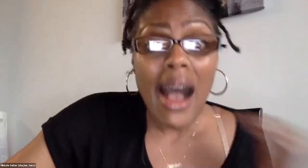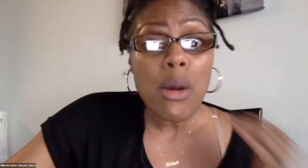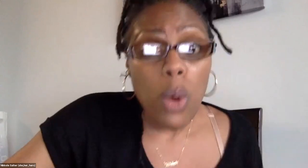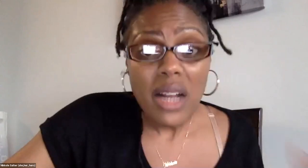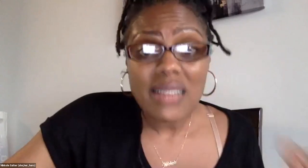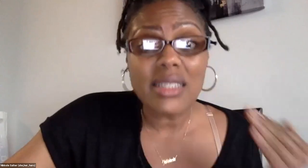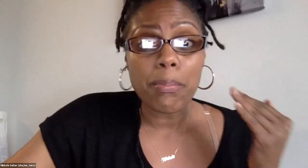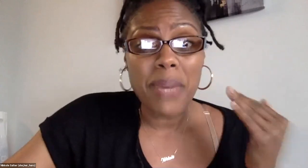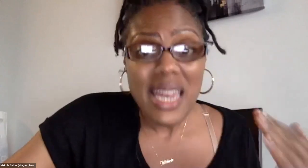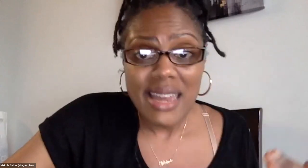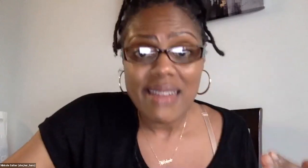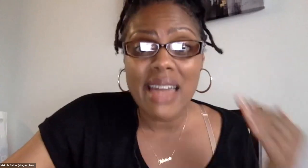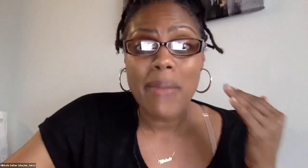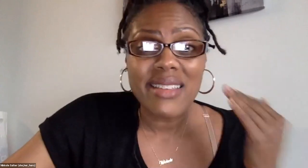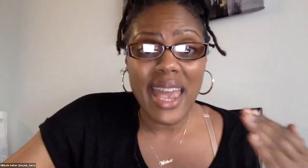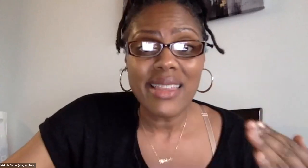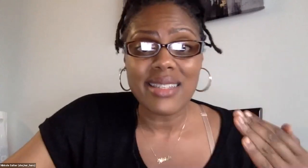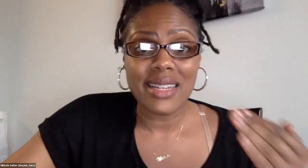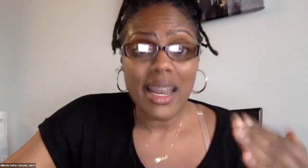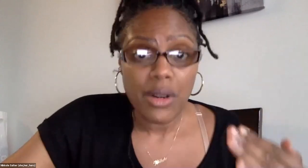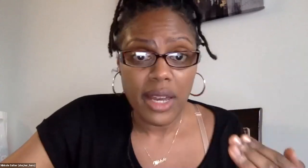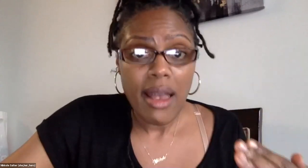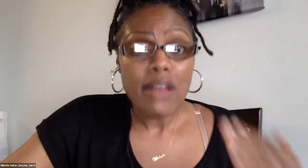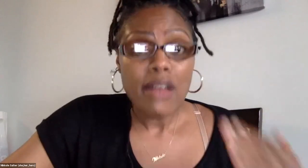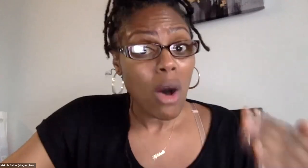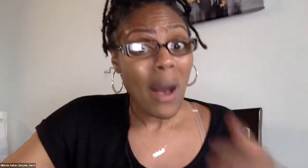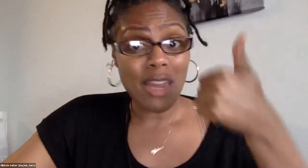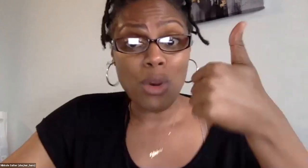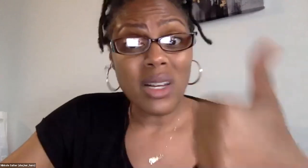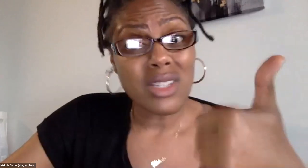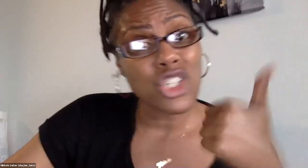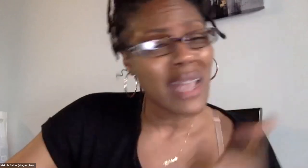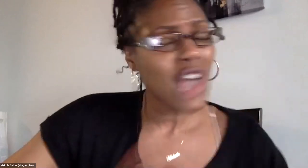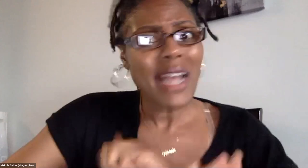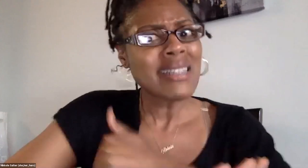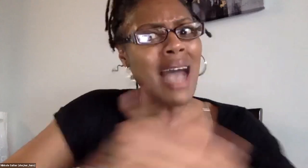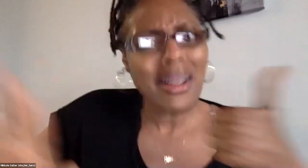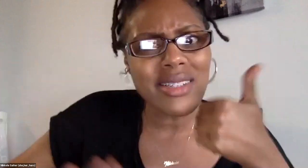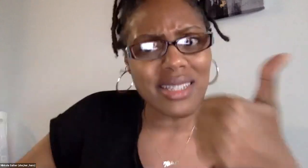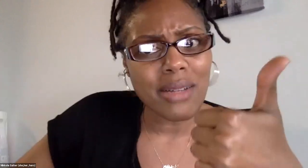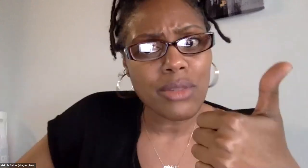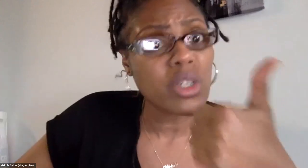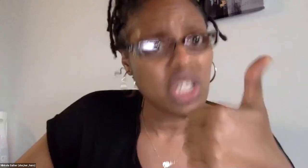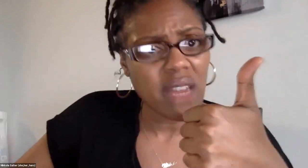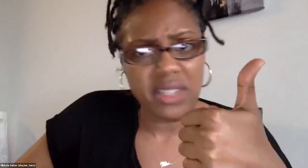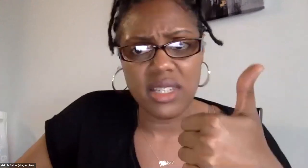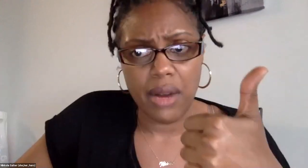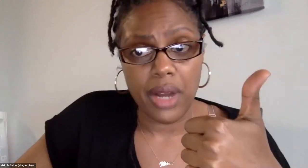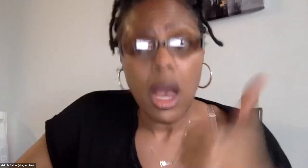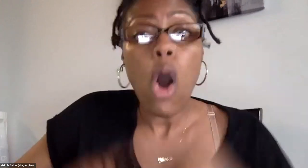I want us to be in and maintain this integrity. So I either want us to change our entire system to achieve this integrity,